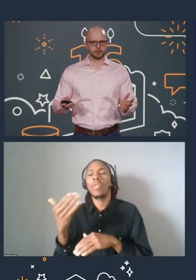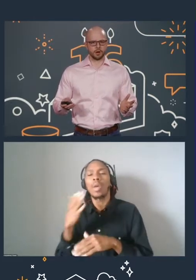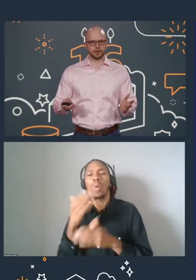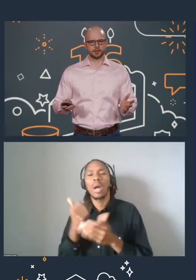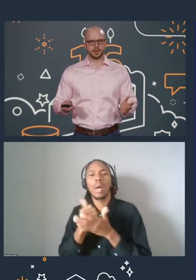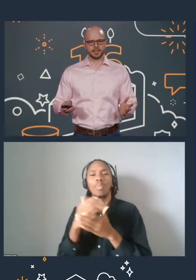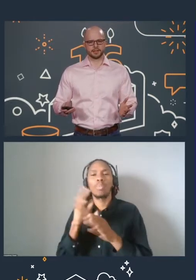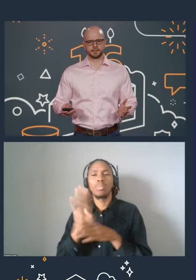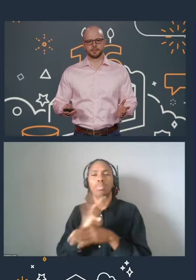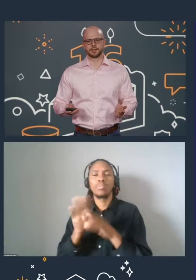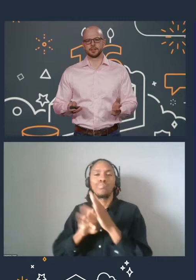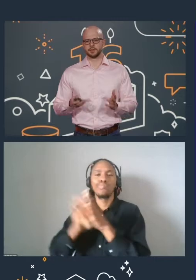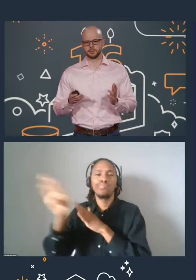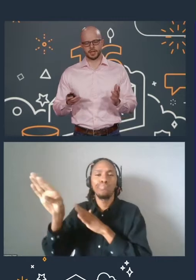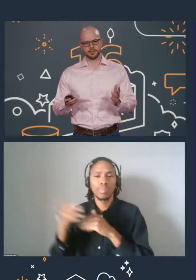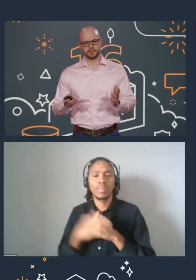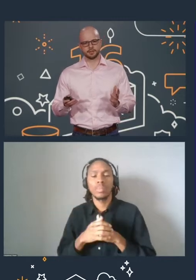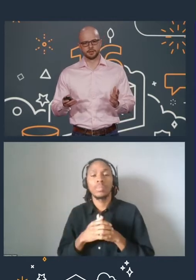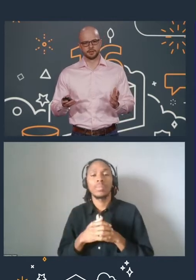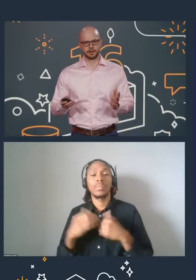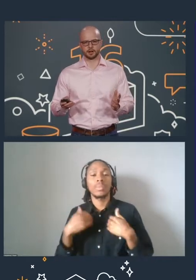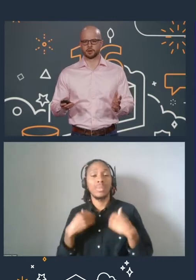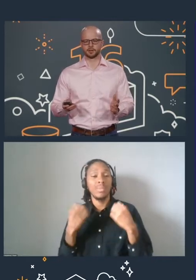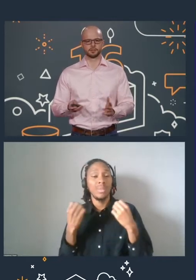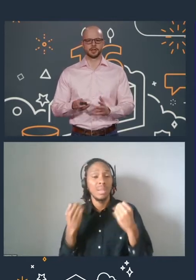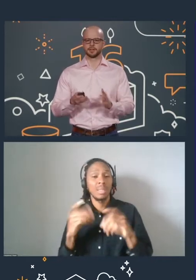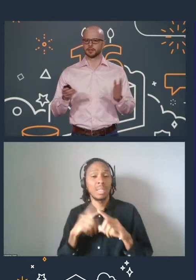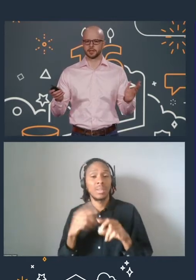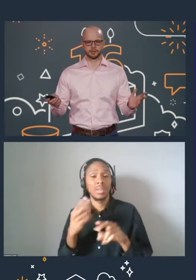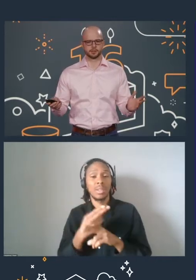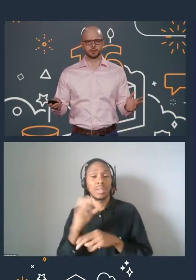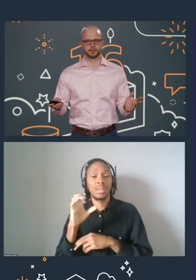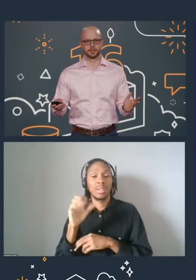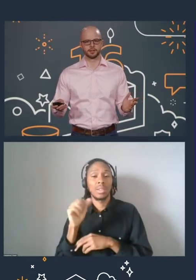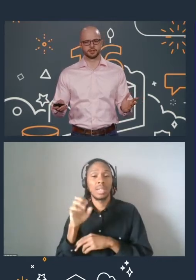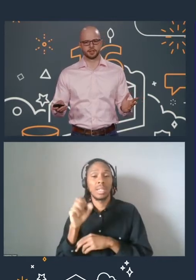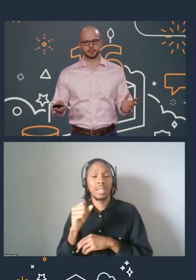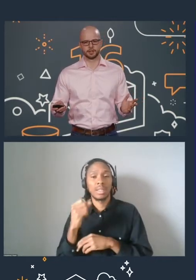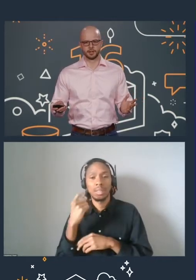So while there are many different use cases, across many different customers and industries,